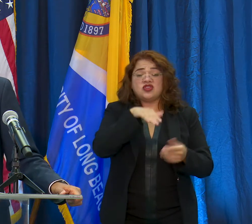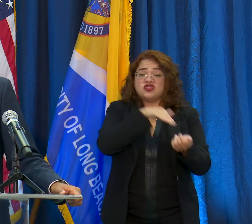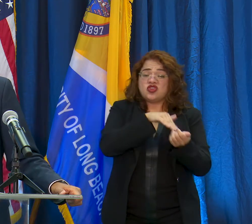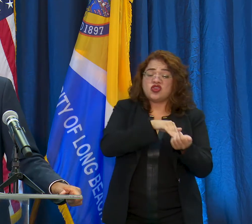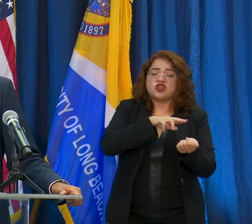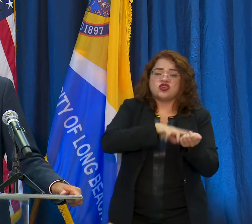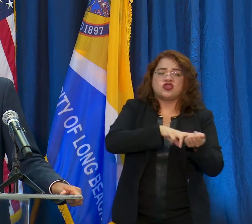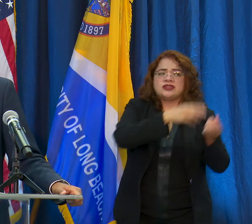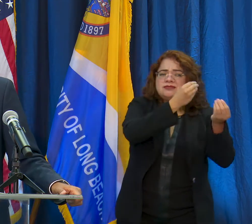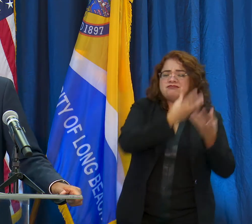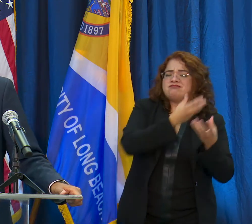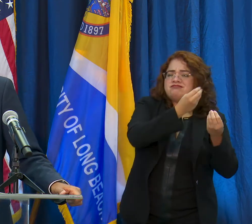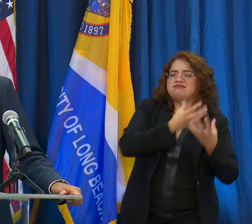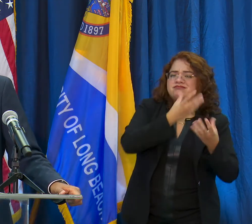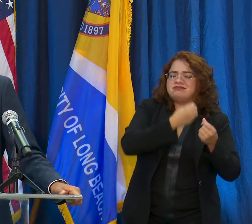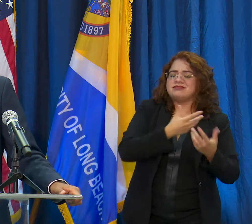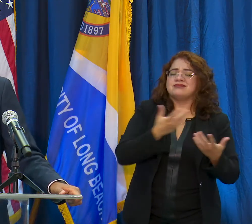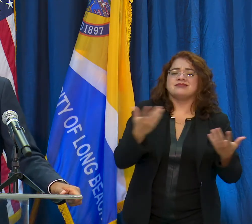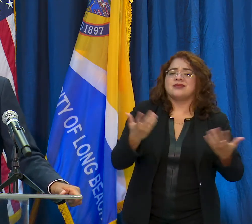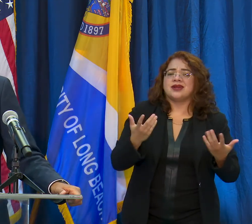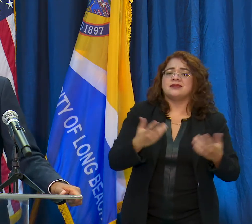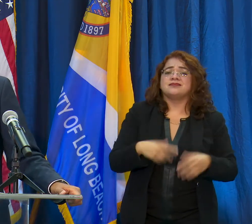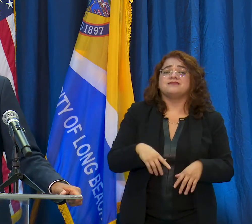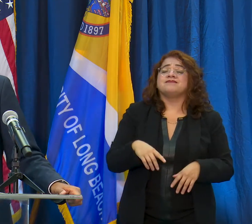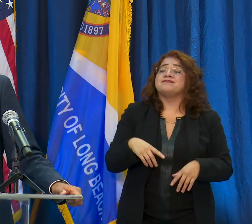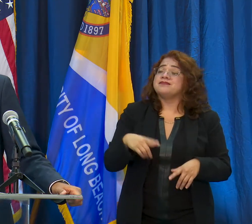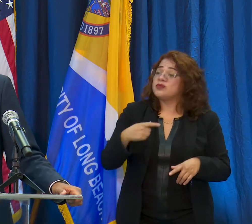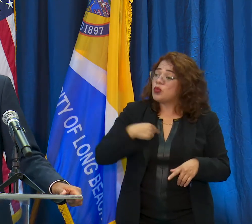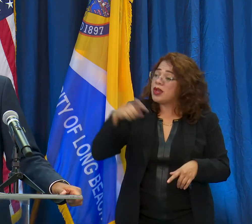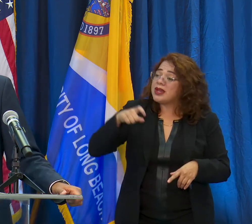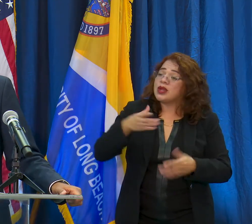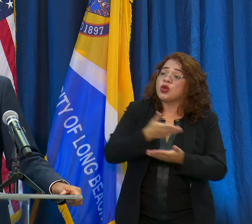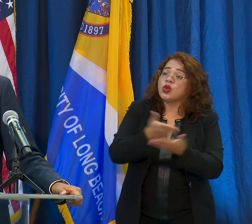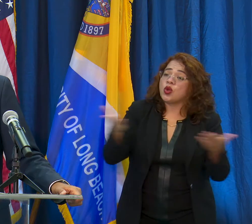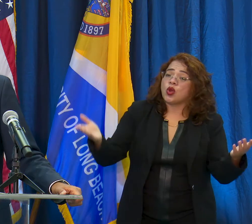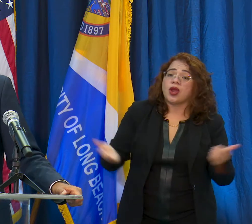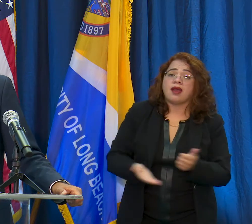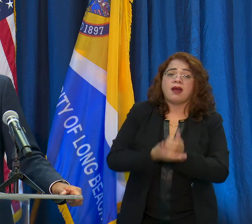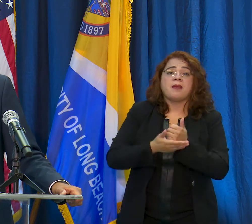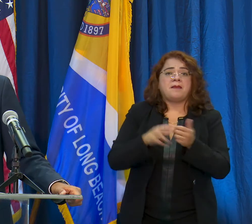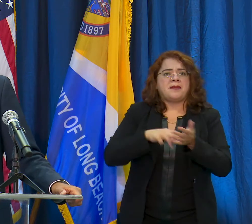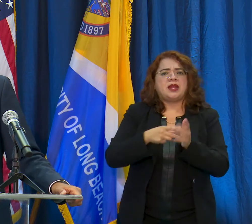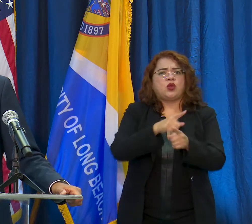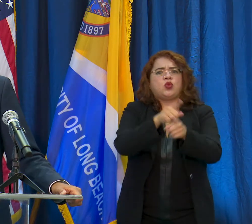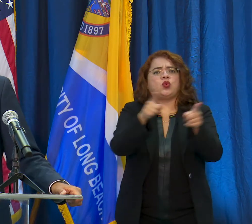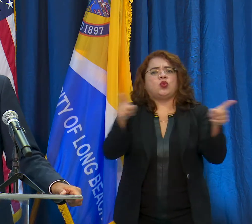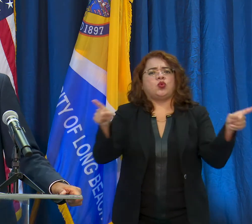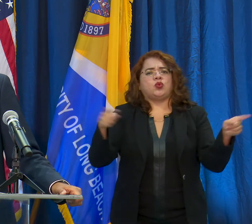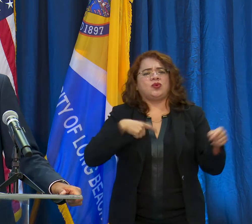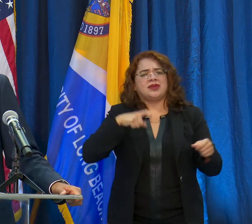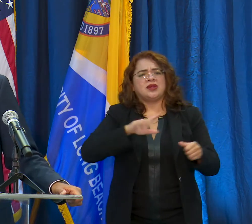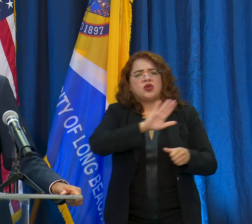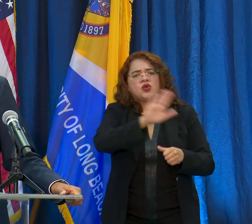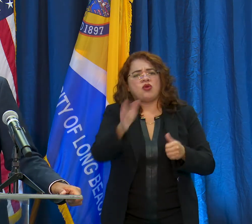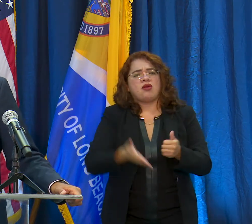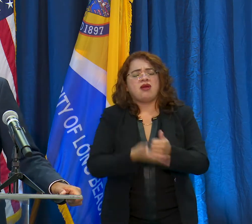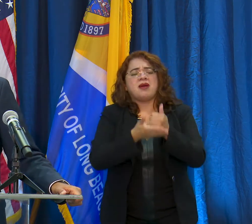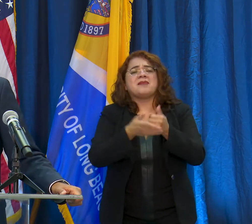over the last few weeks. They need our help. They want us to be safe, and to take care of one another so that they can take care